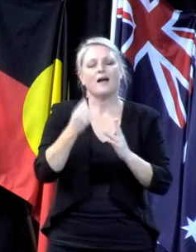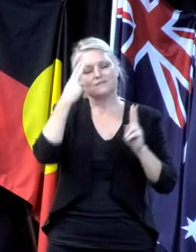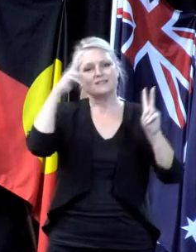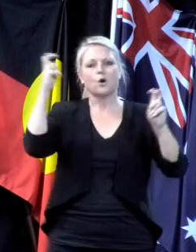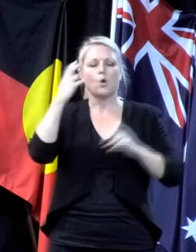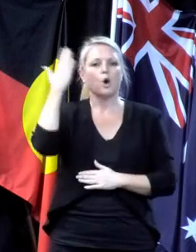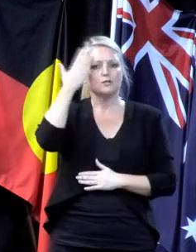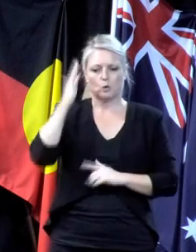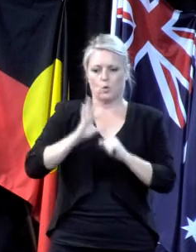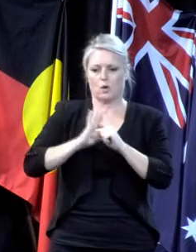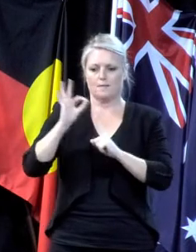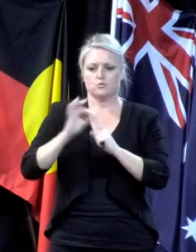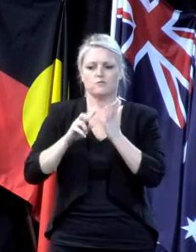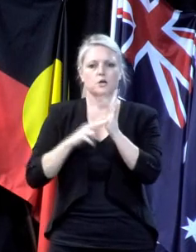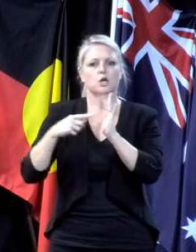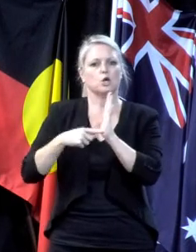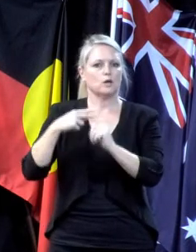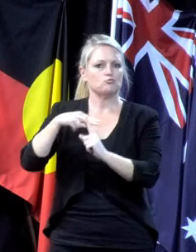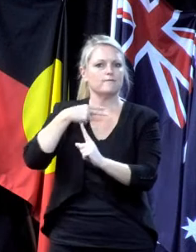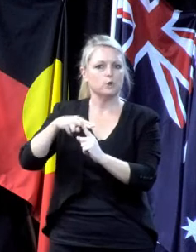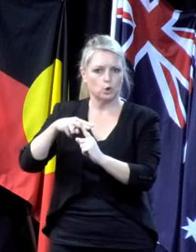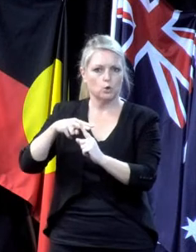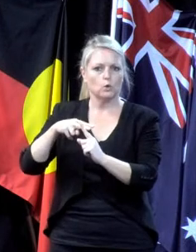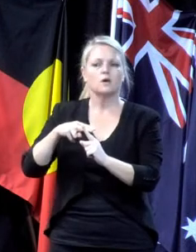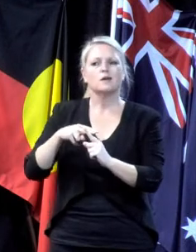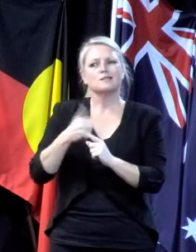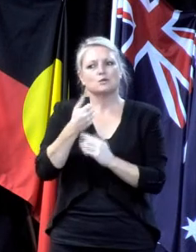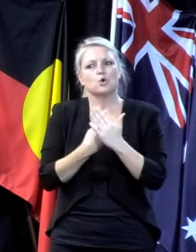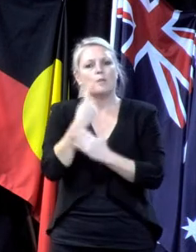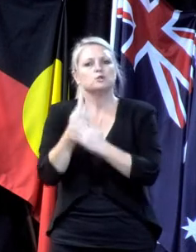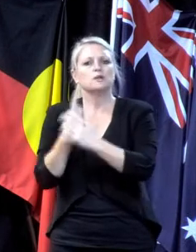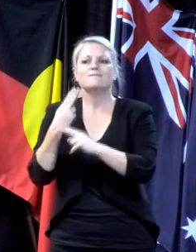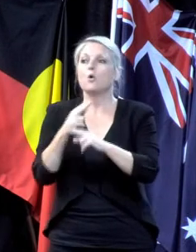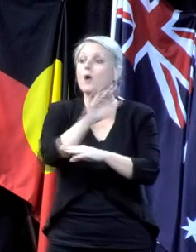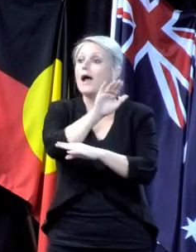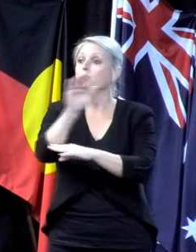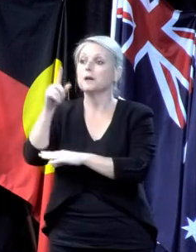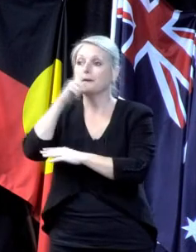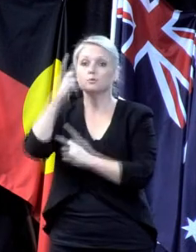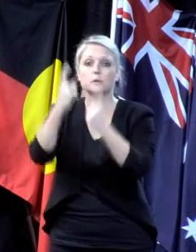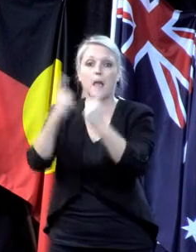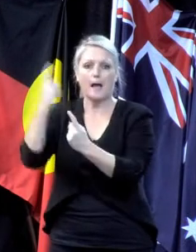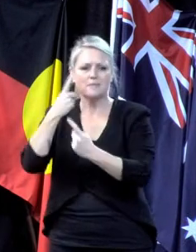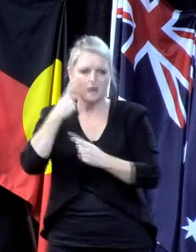and that’s a good chance to have external people come into the school and do an evaluation of all the programs in the school,